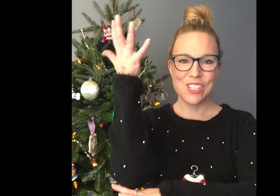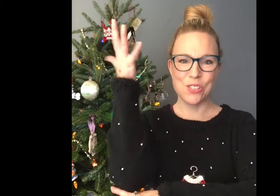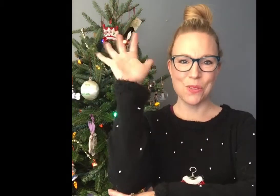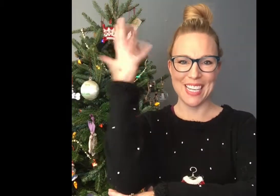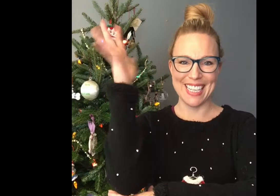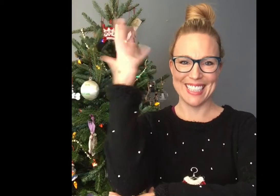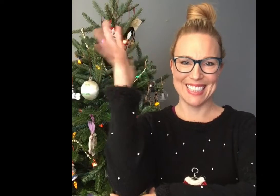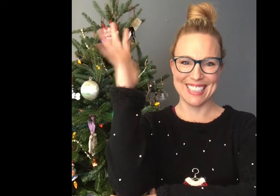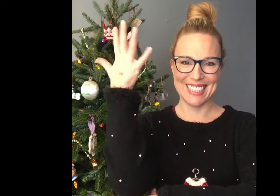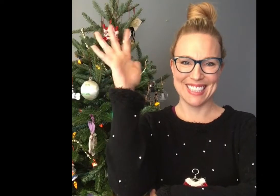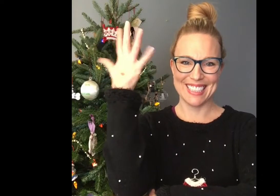TREE